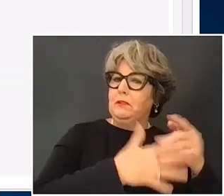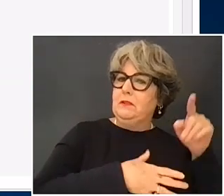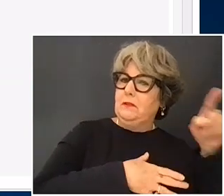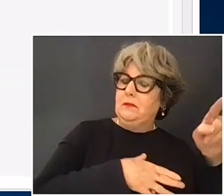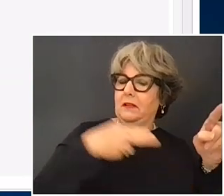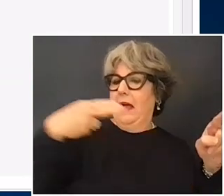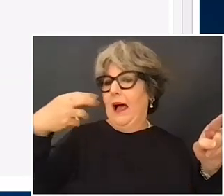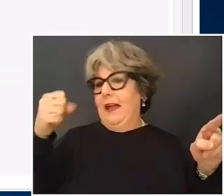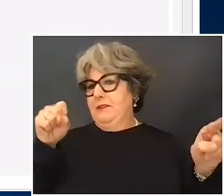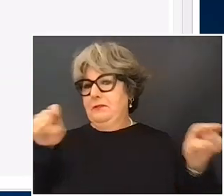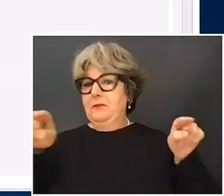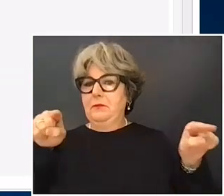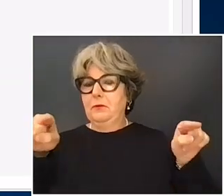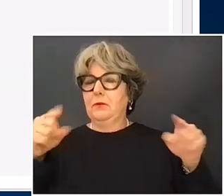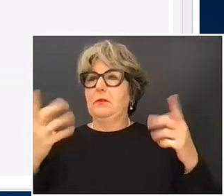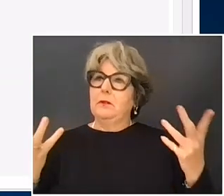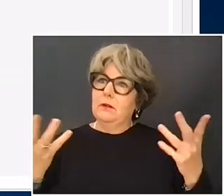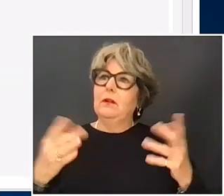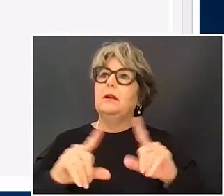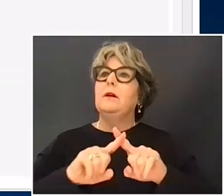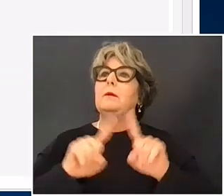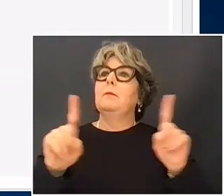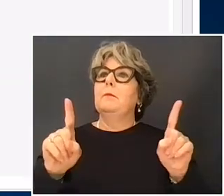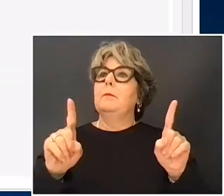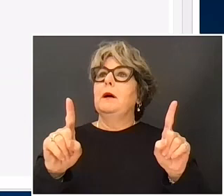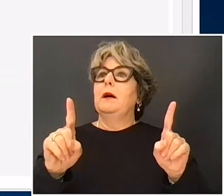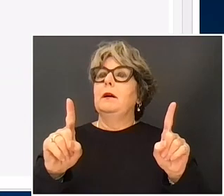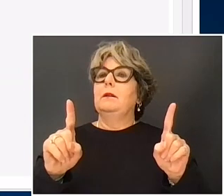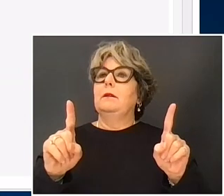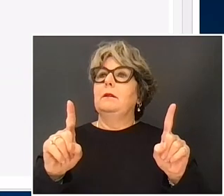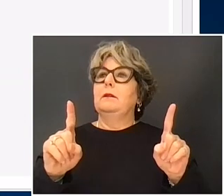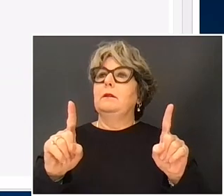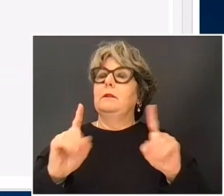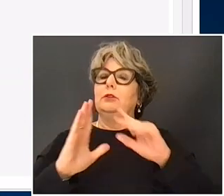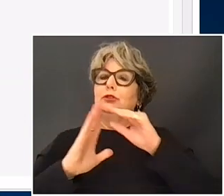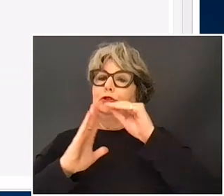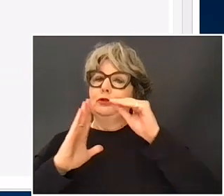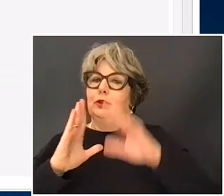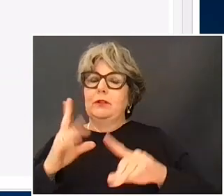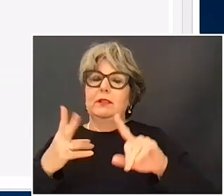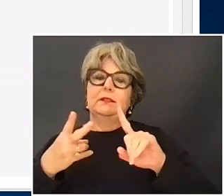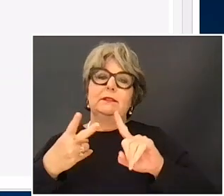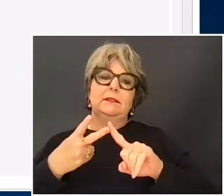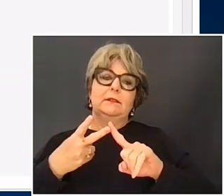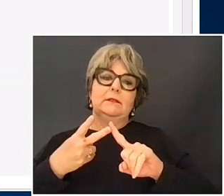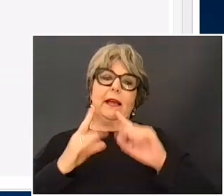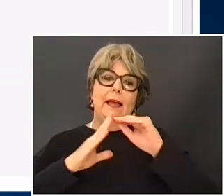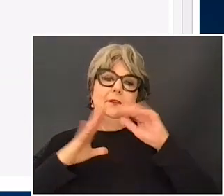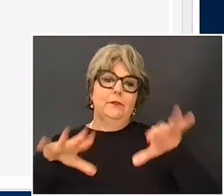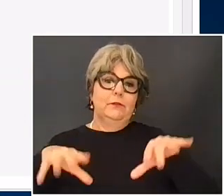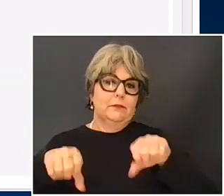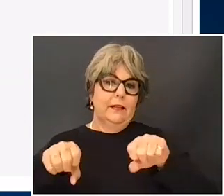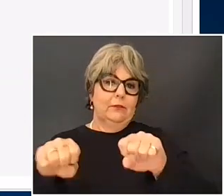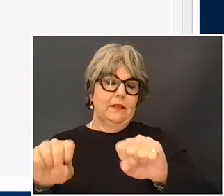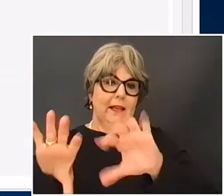eligibility but sites and students that are taking classes we don't disaggregate